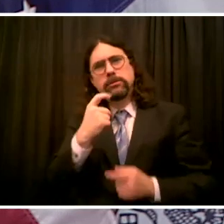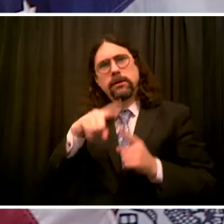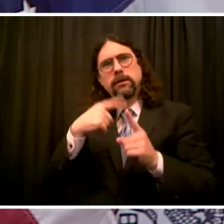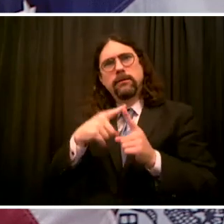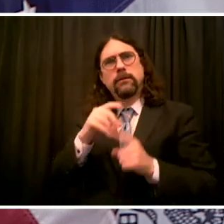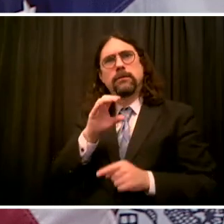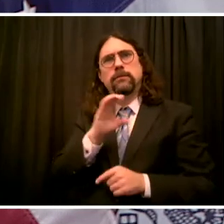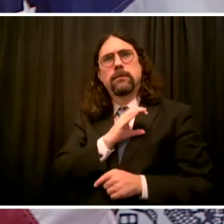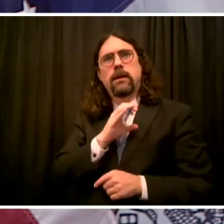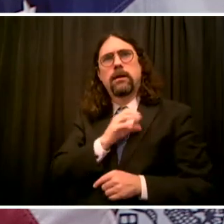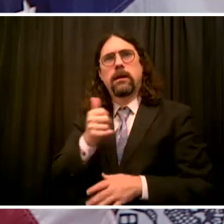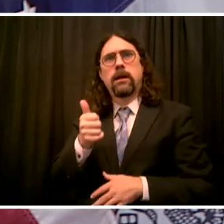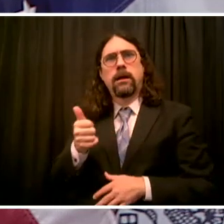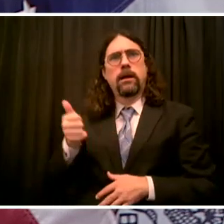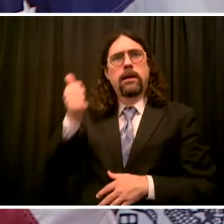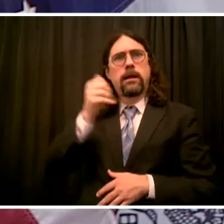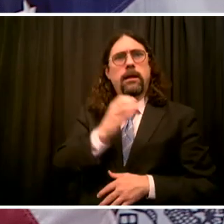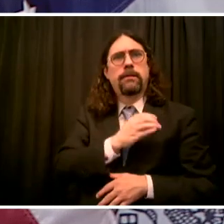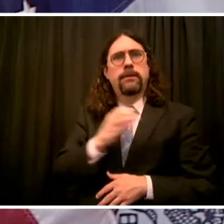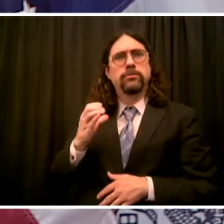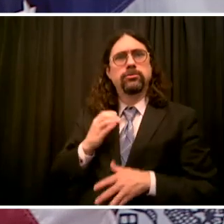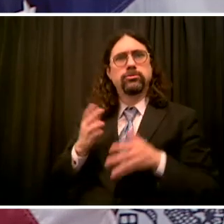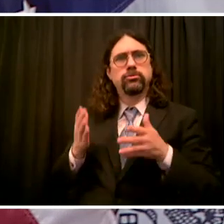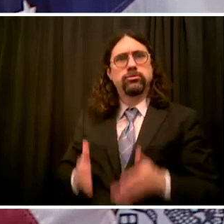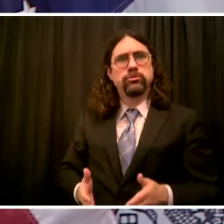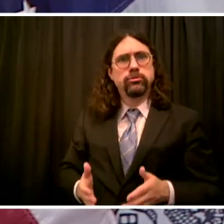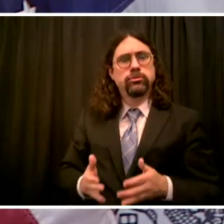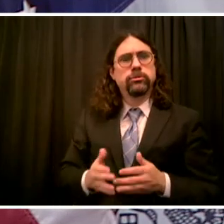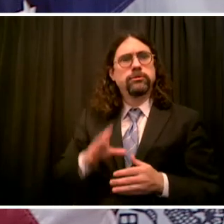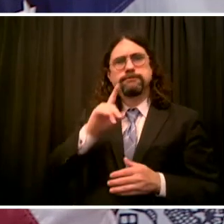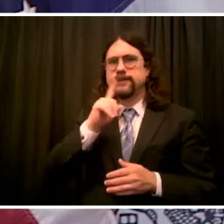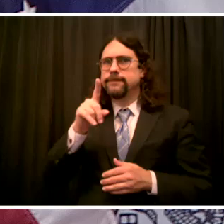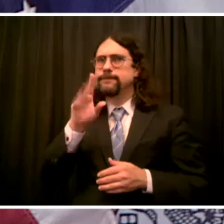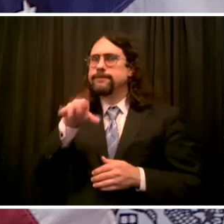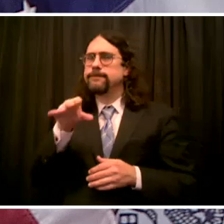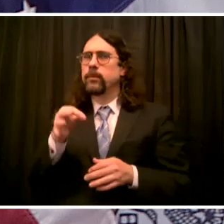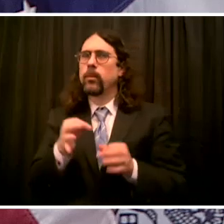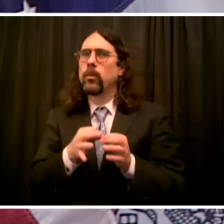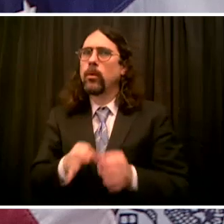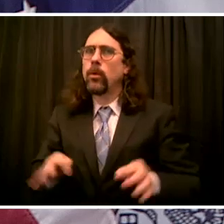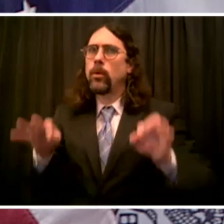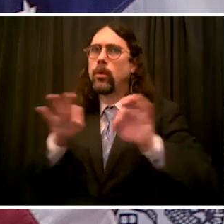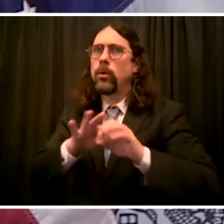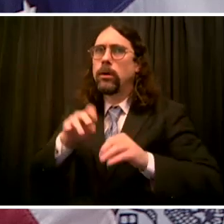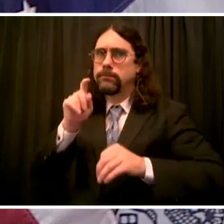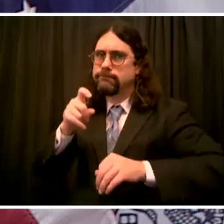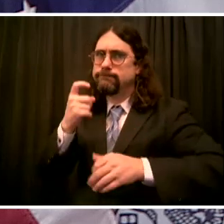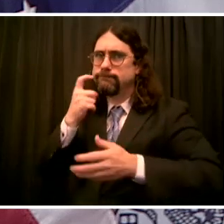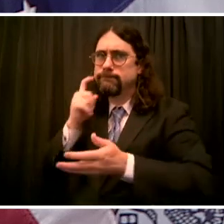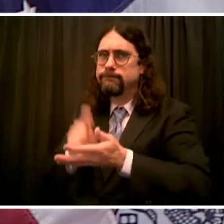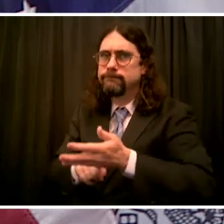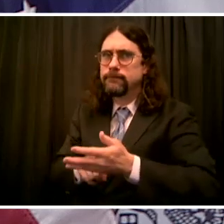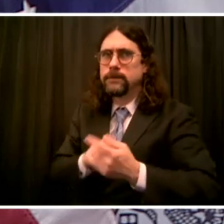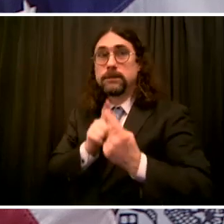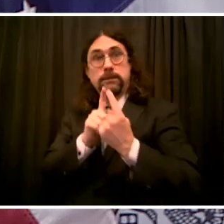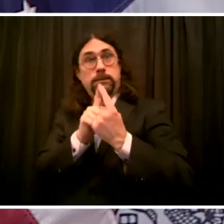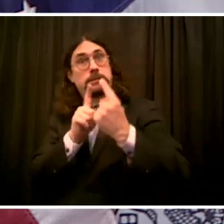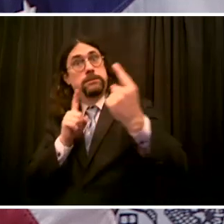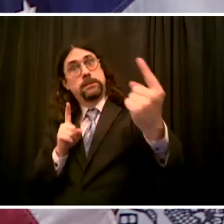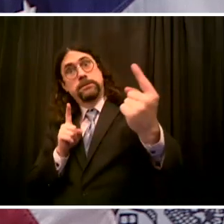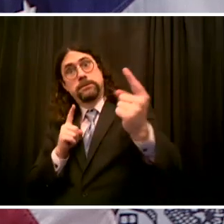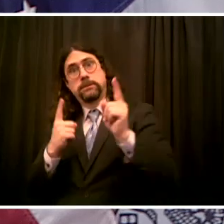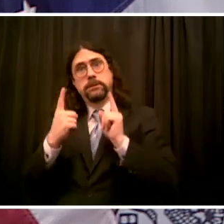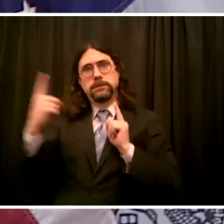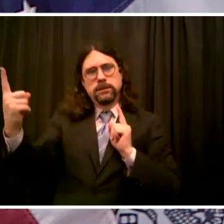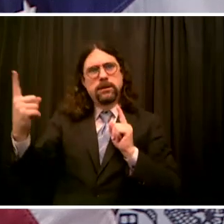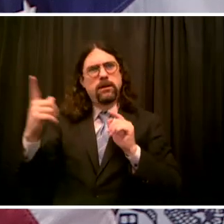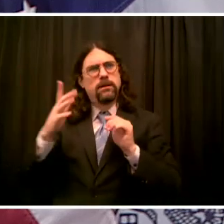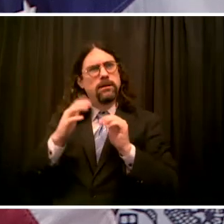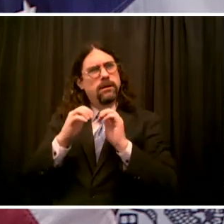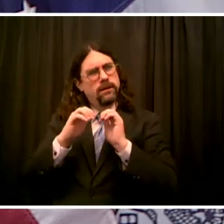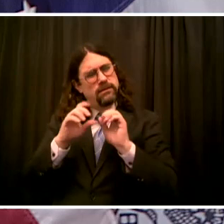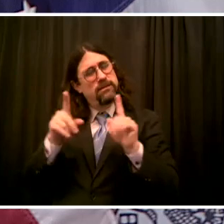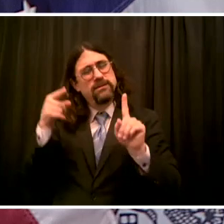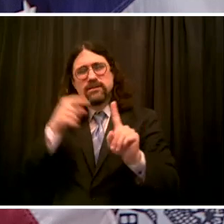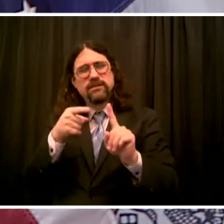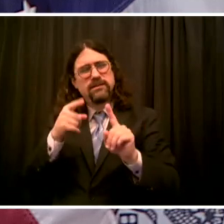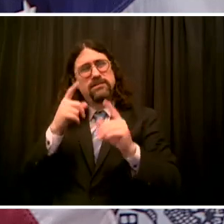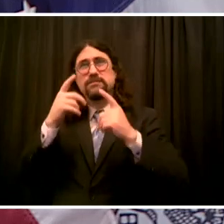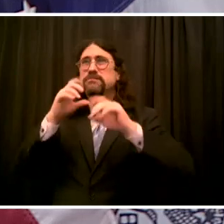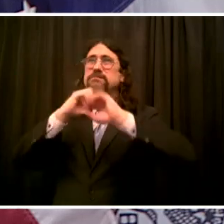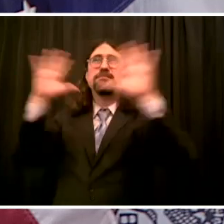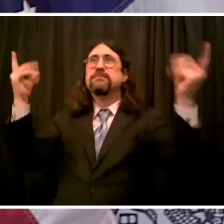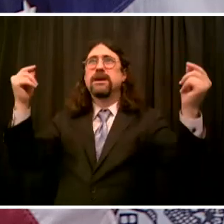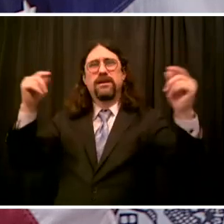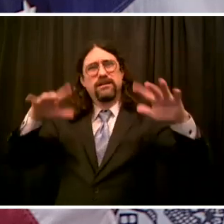NEED TO ECRONIGZE